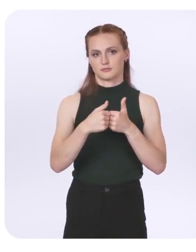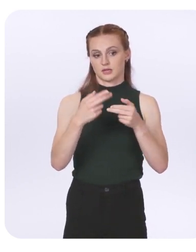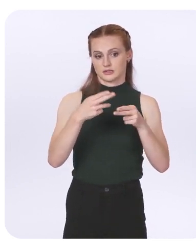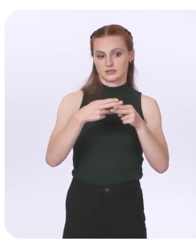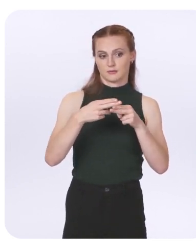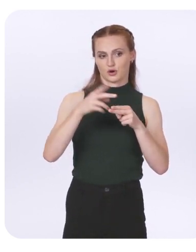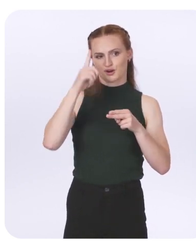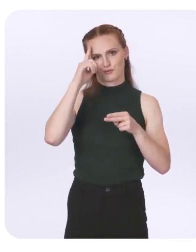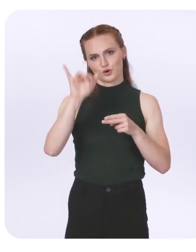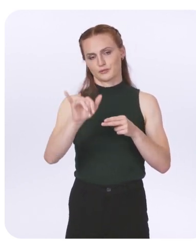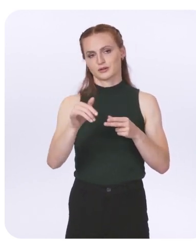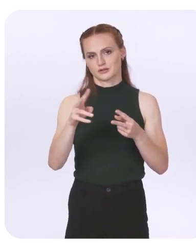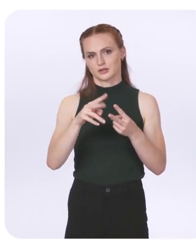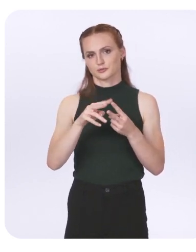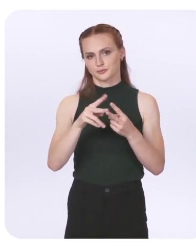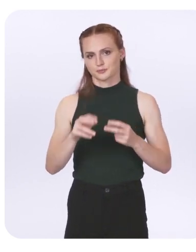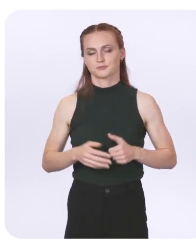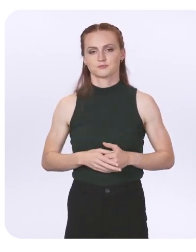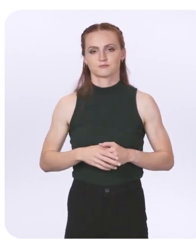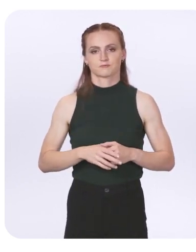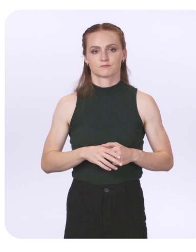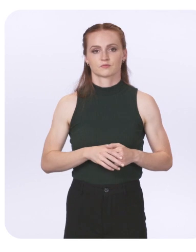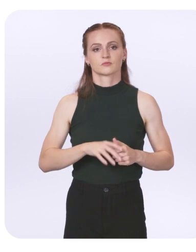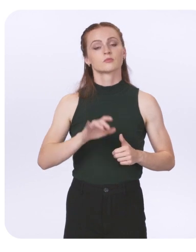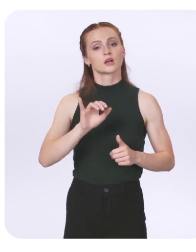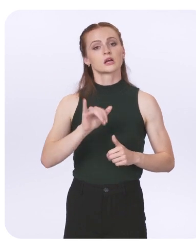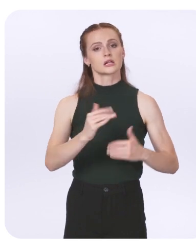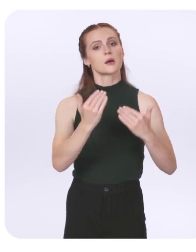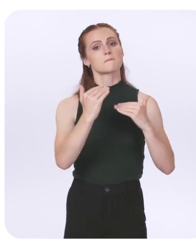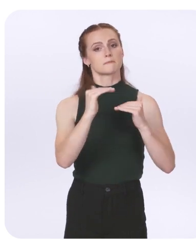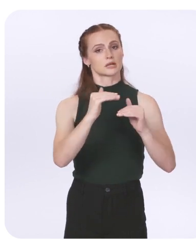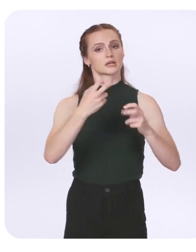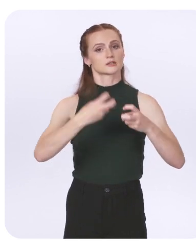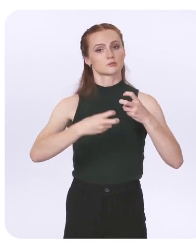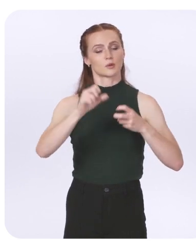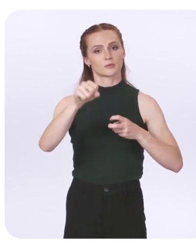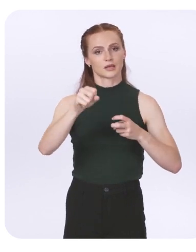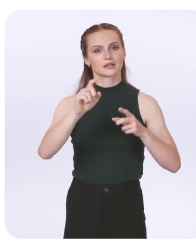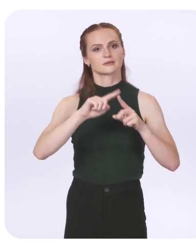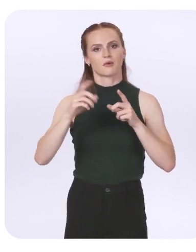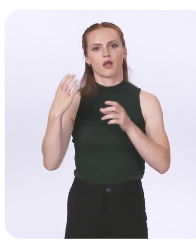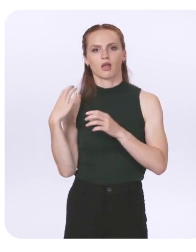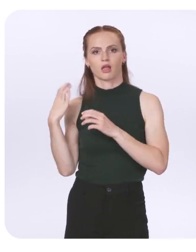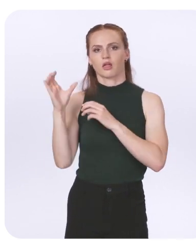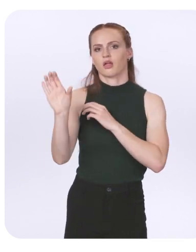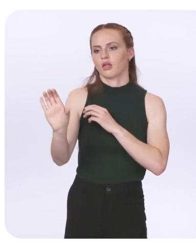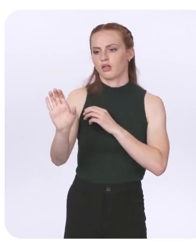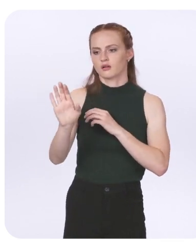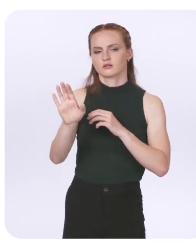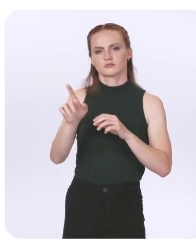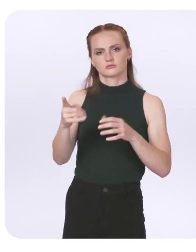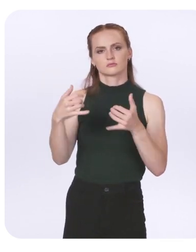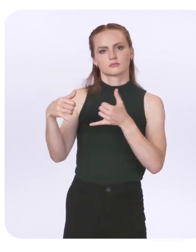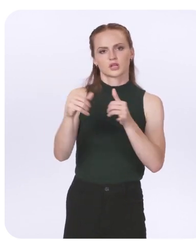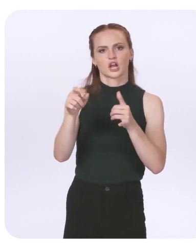This in itself mitigates the problem, but it also puts the burden of reporting this bad behavior on other players.